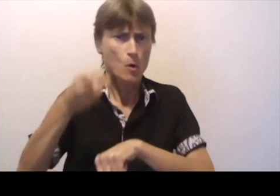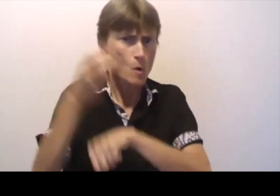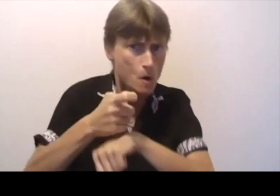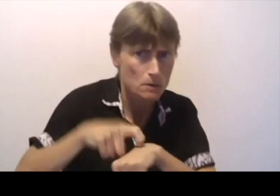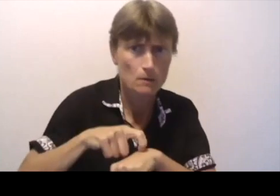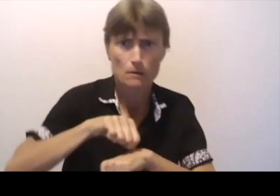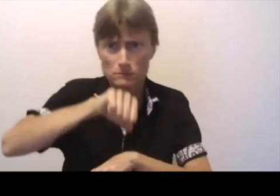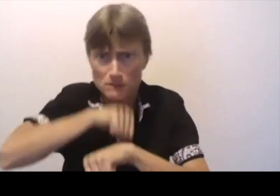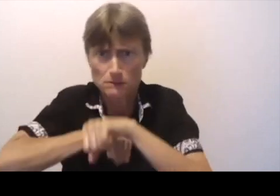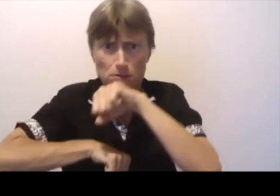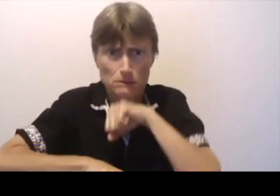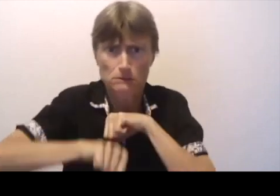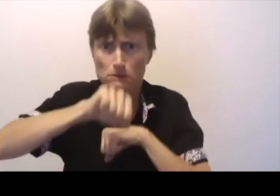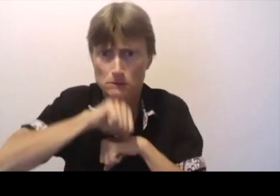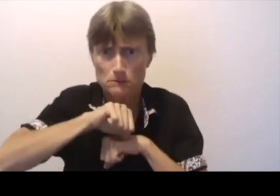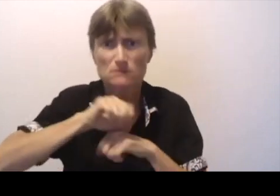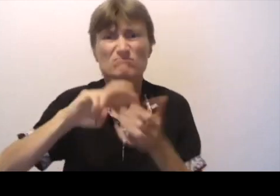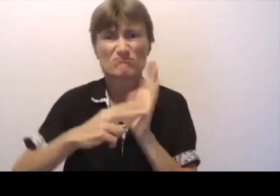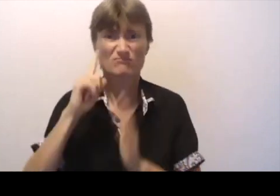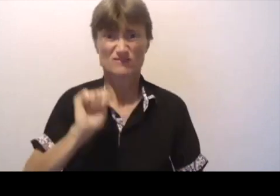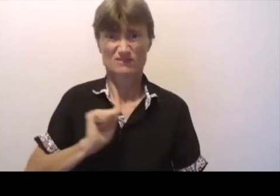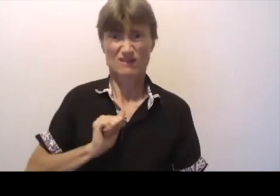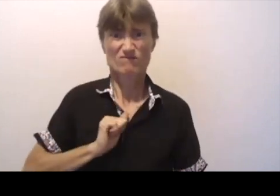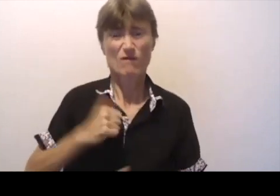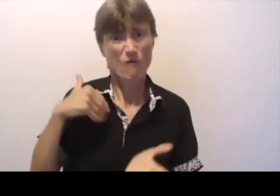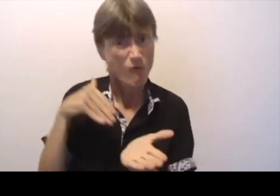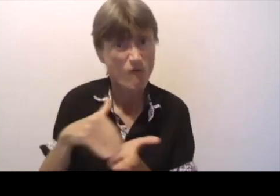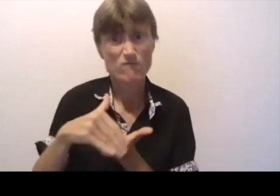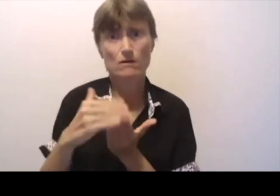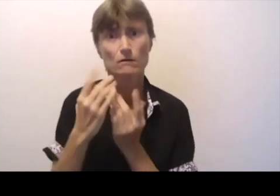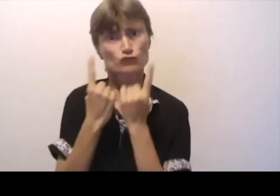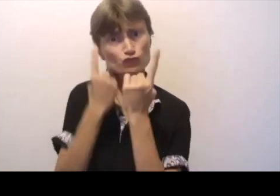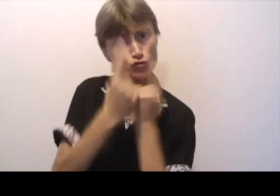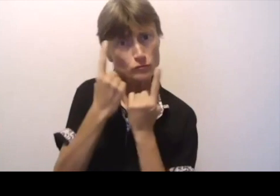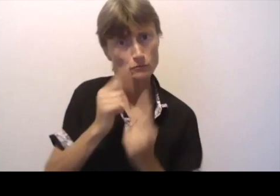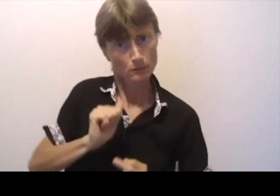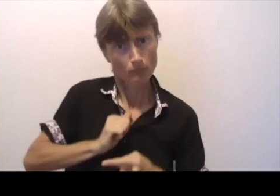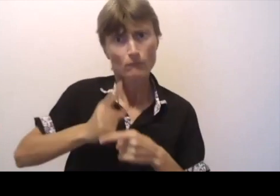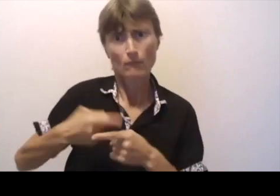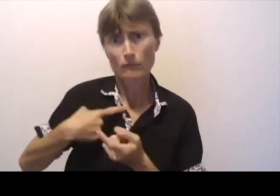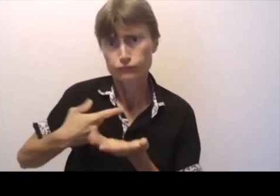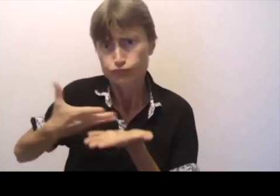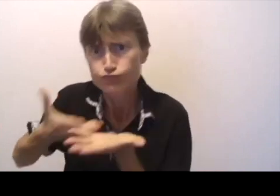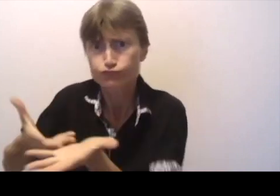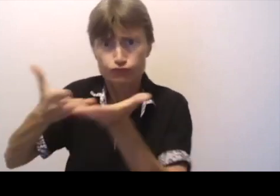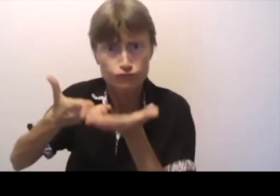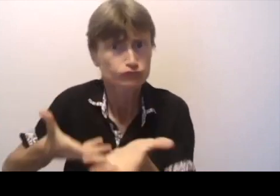engaged in self-reflection conversations and in very small ways coming to terms with the injustices crises